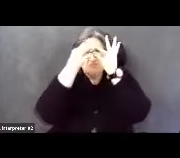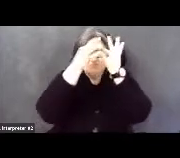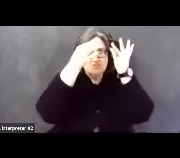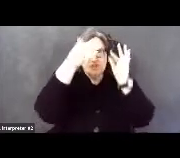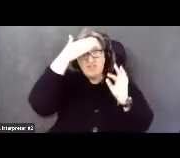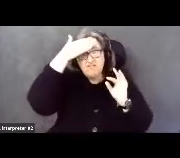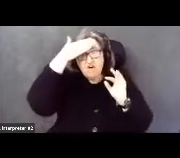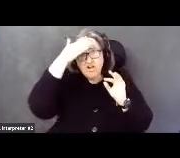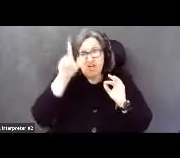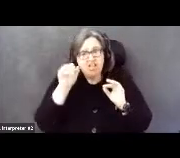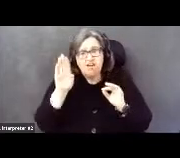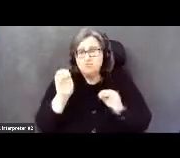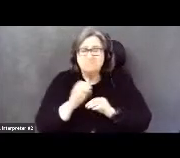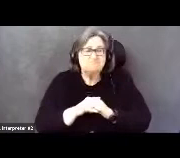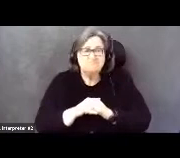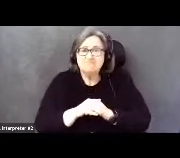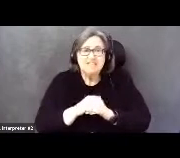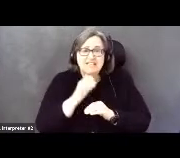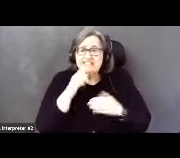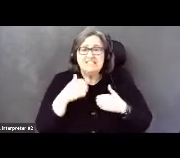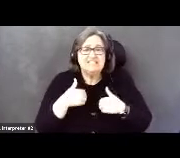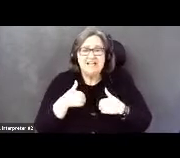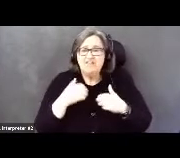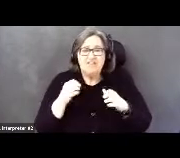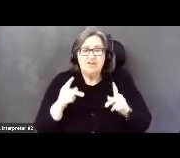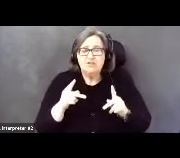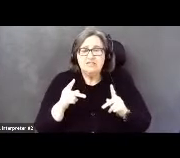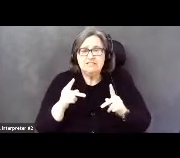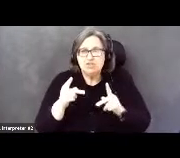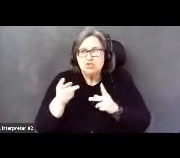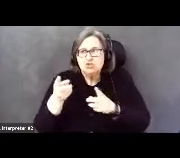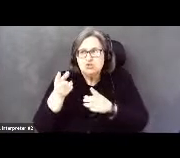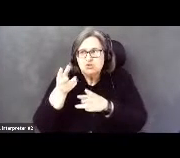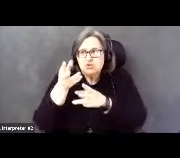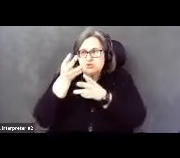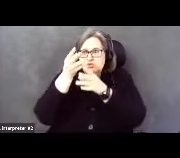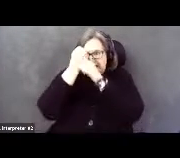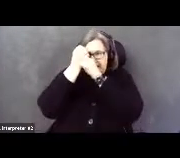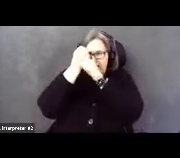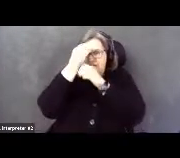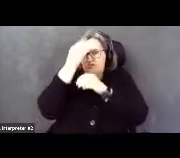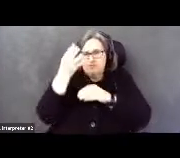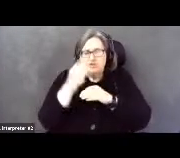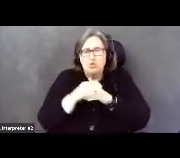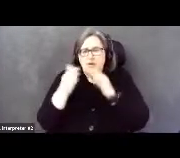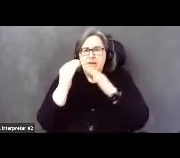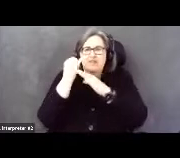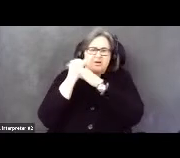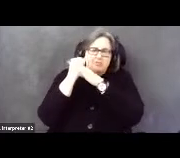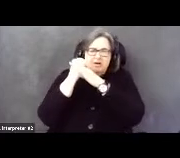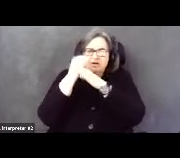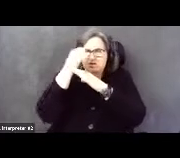don't have the opportunity to get the information they need or their impaired in their own functions